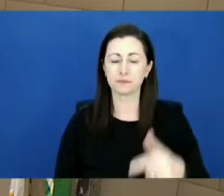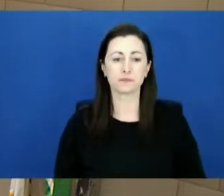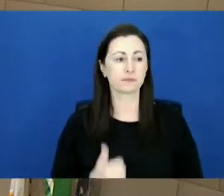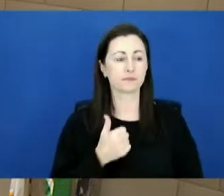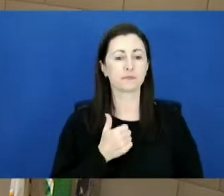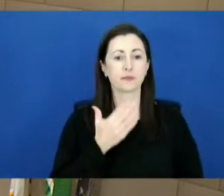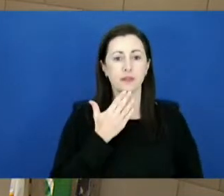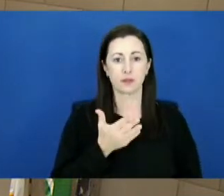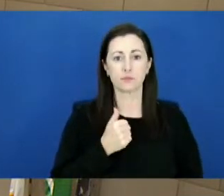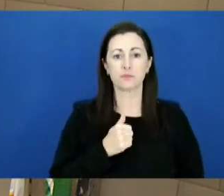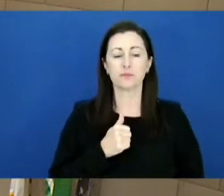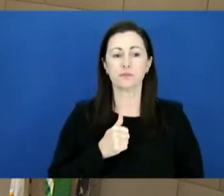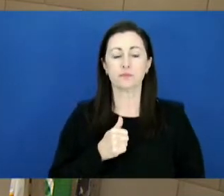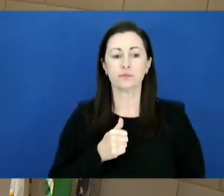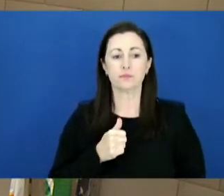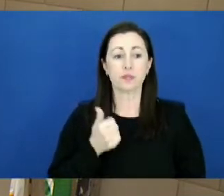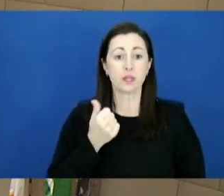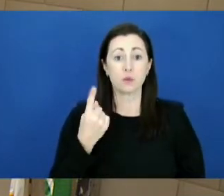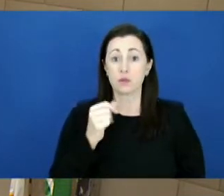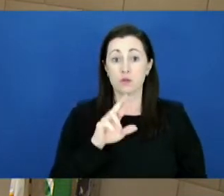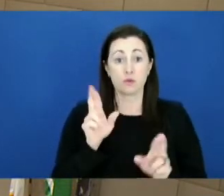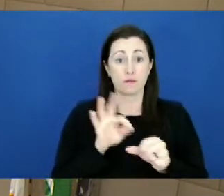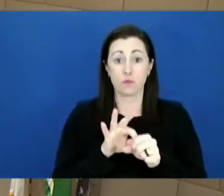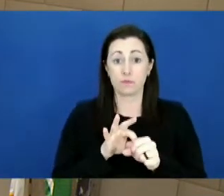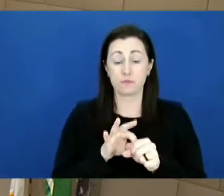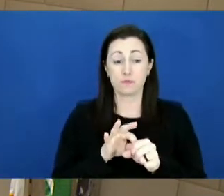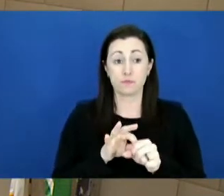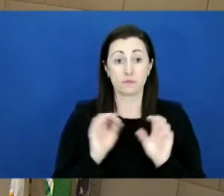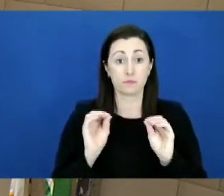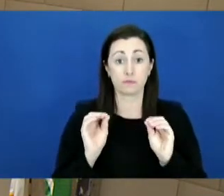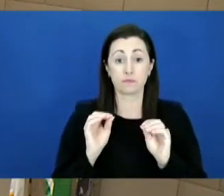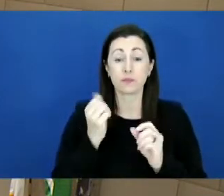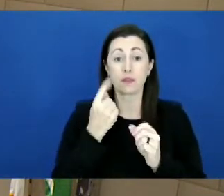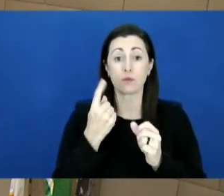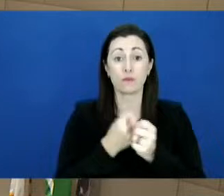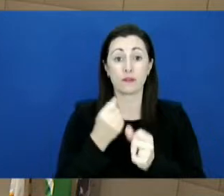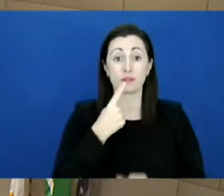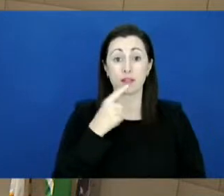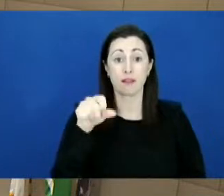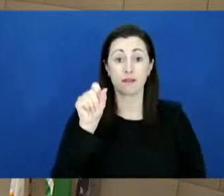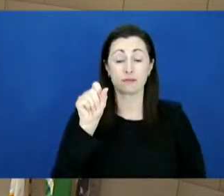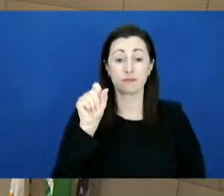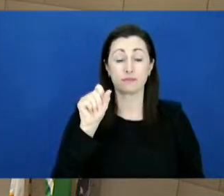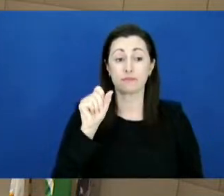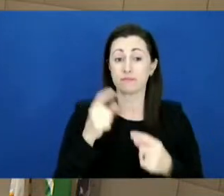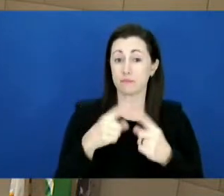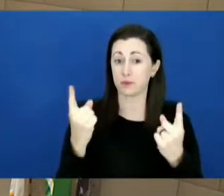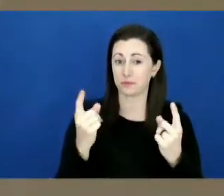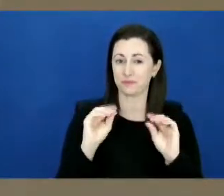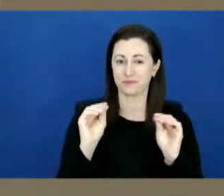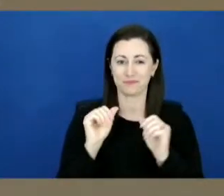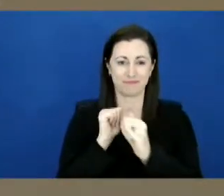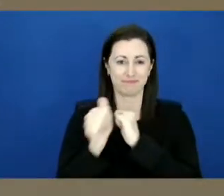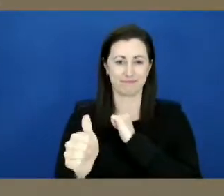OKAY. SO MOVED, MR. CHAIRMAN. SECOND. THANK YOU.